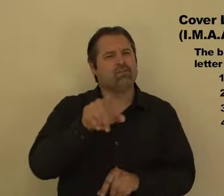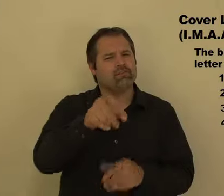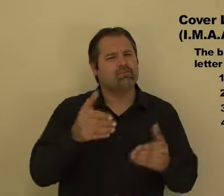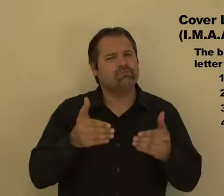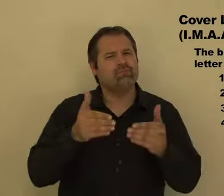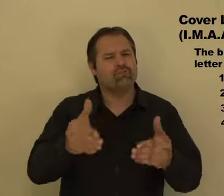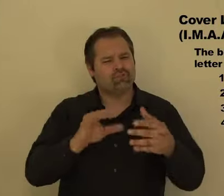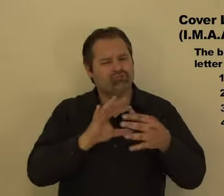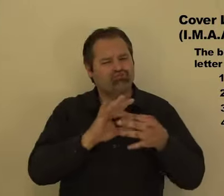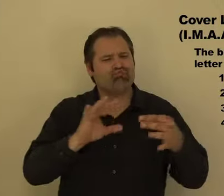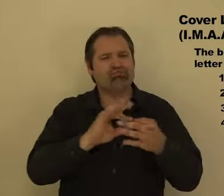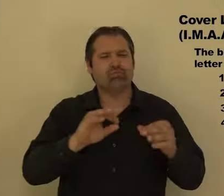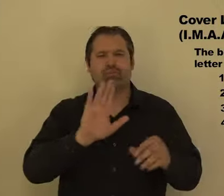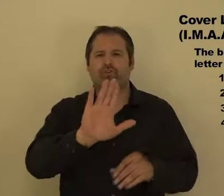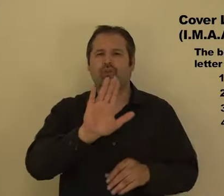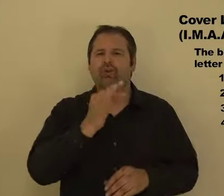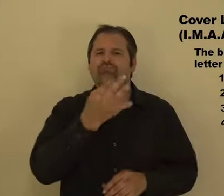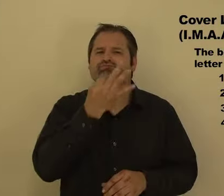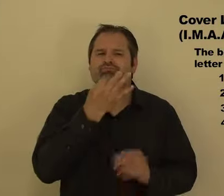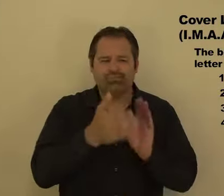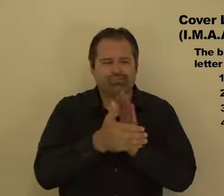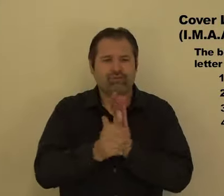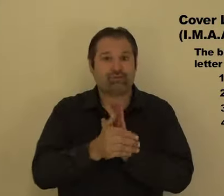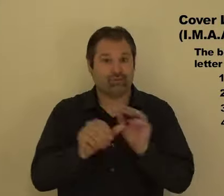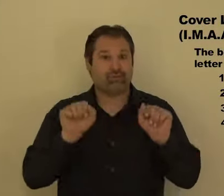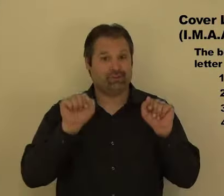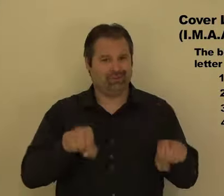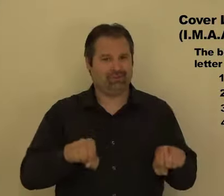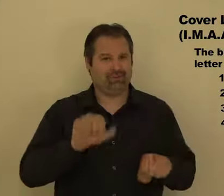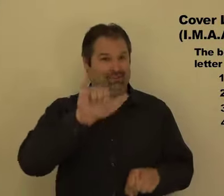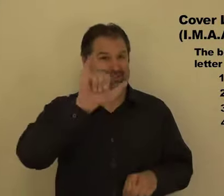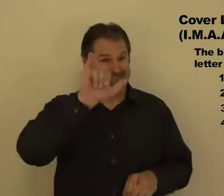That, in turn, makes you more marketable than the other candidates.